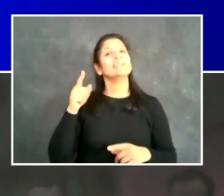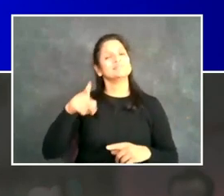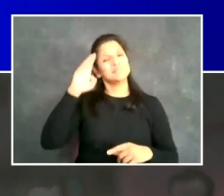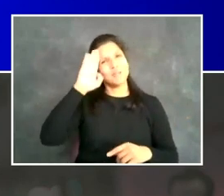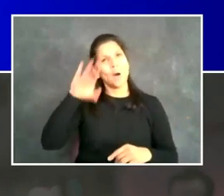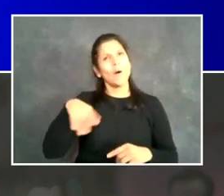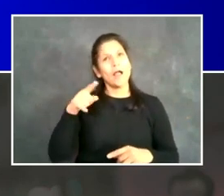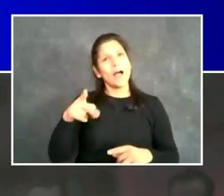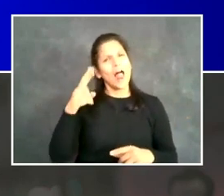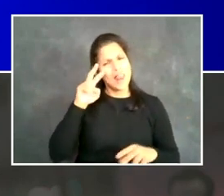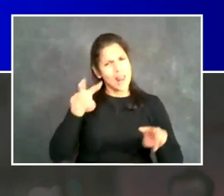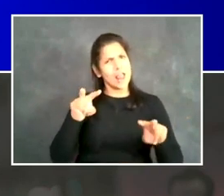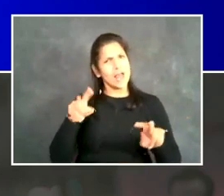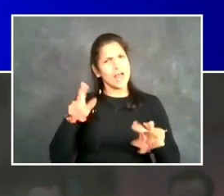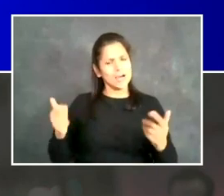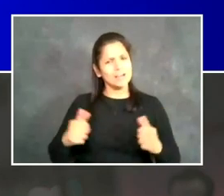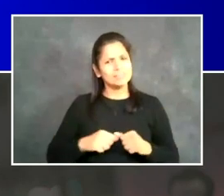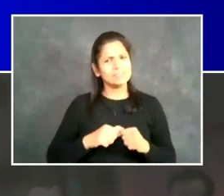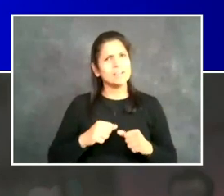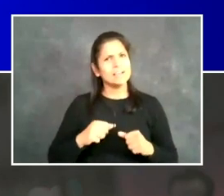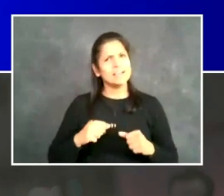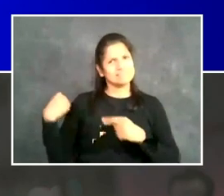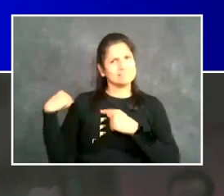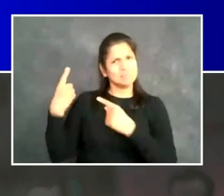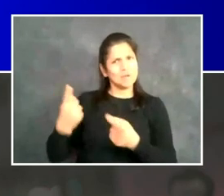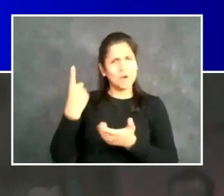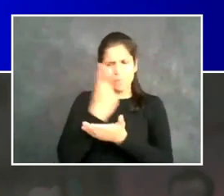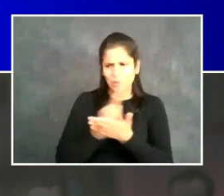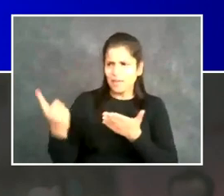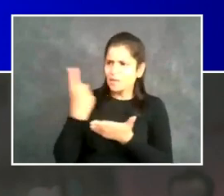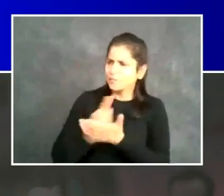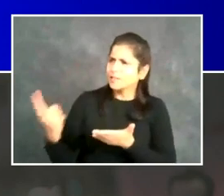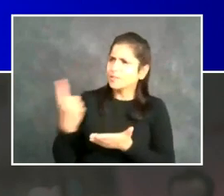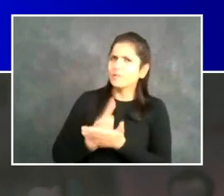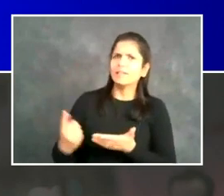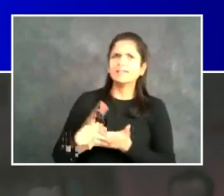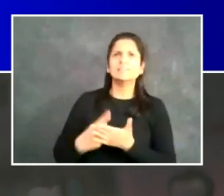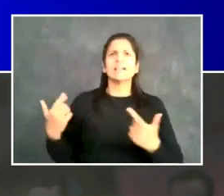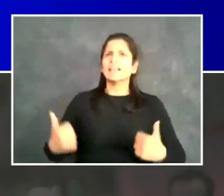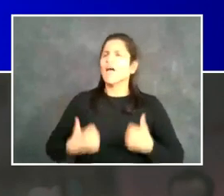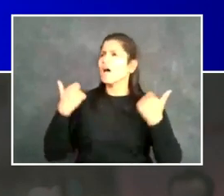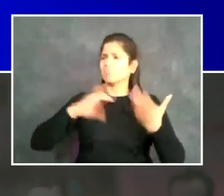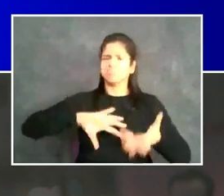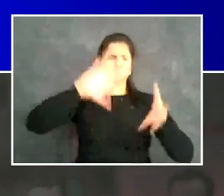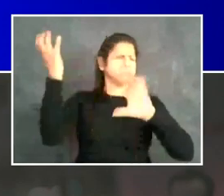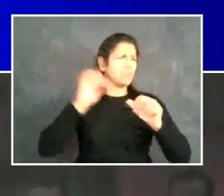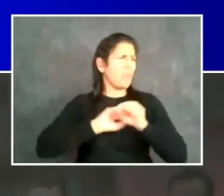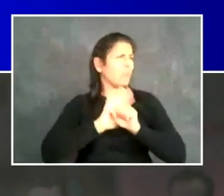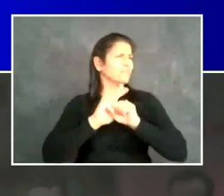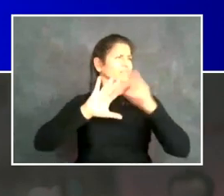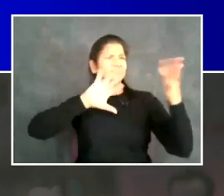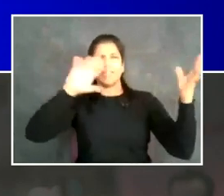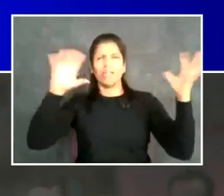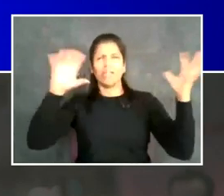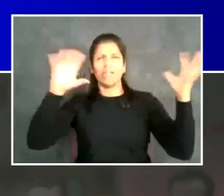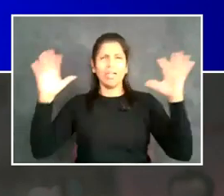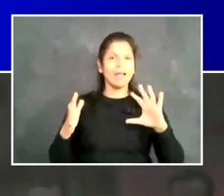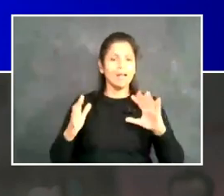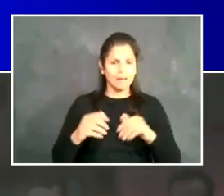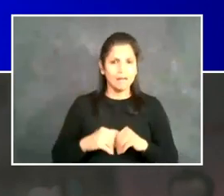YOU KNOW, LOOK, WHEN OUR LIVES